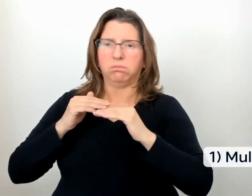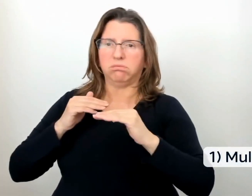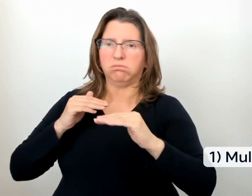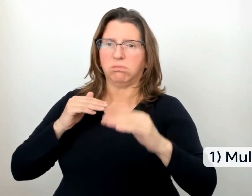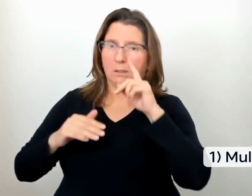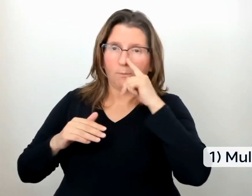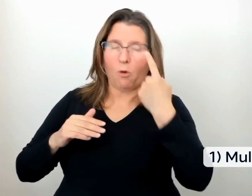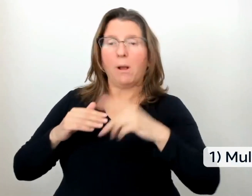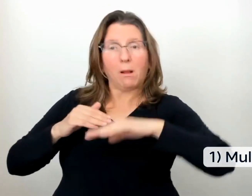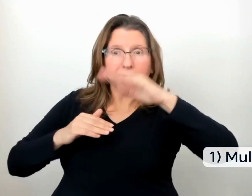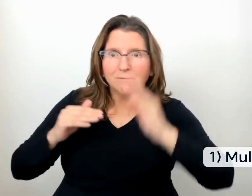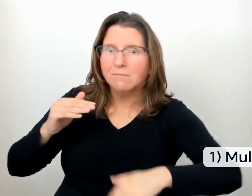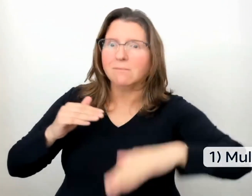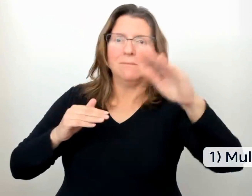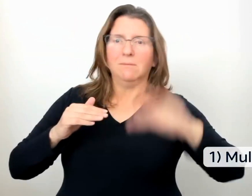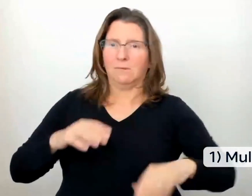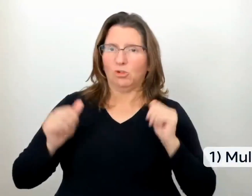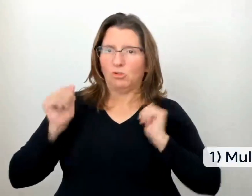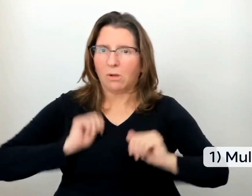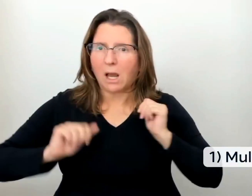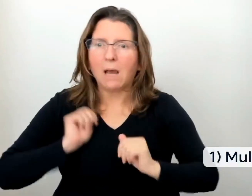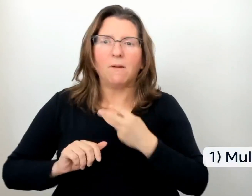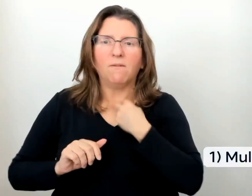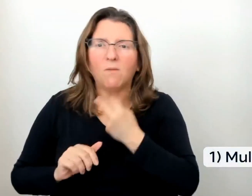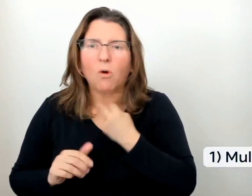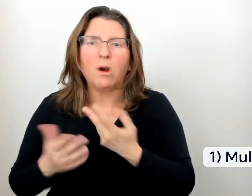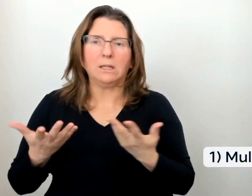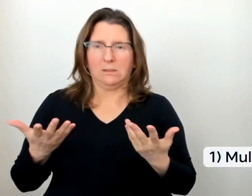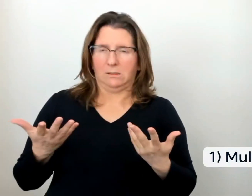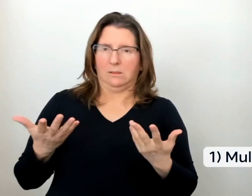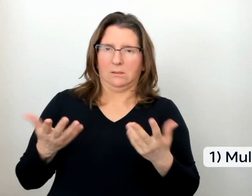Using interesting vocal effects, modulations, even accents.